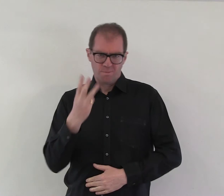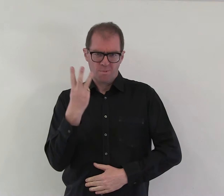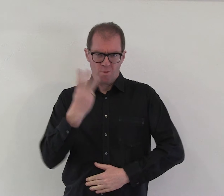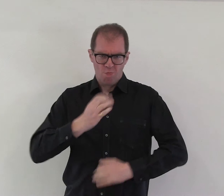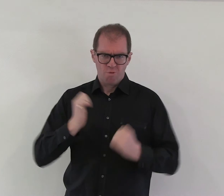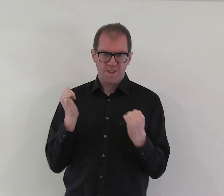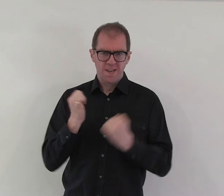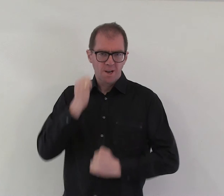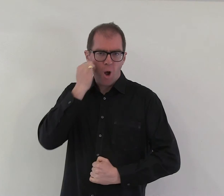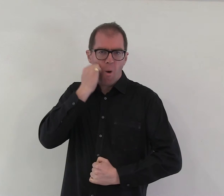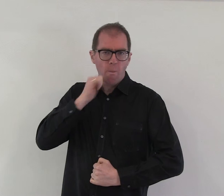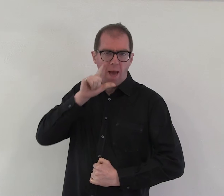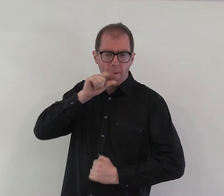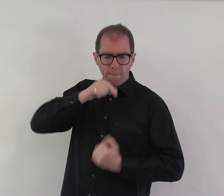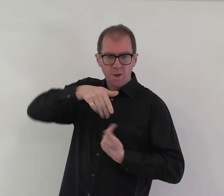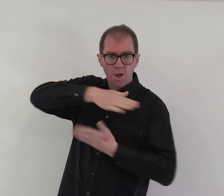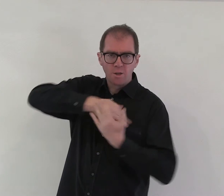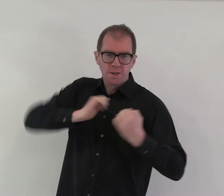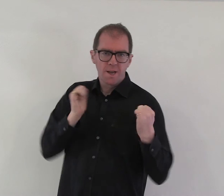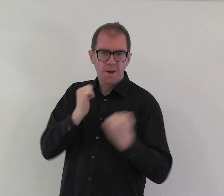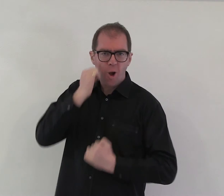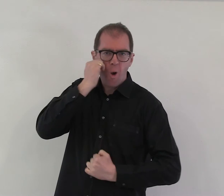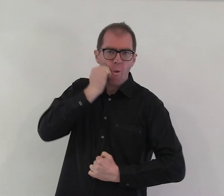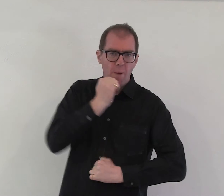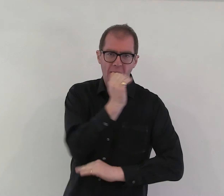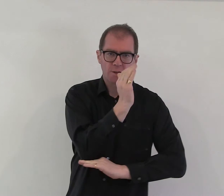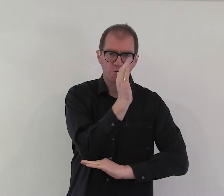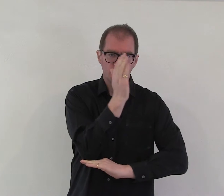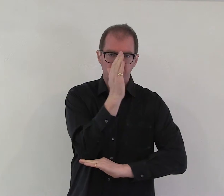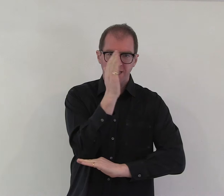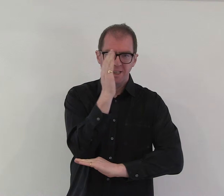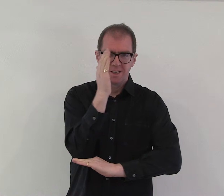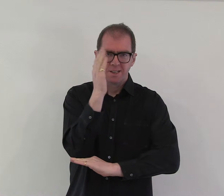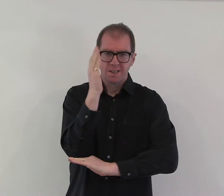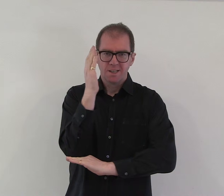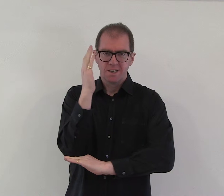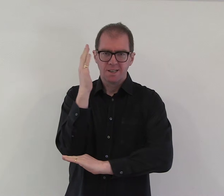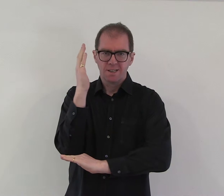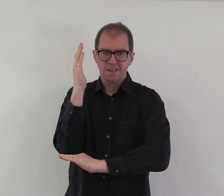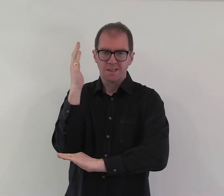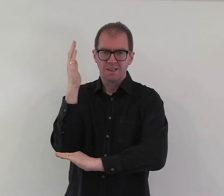Three Cold Black Birds In a Cold Black Tree